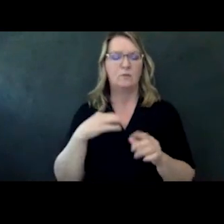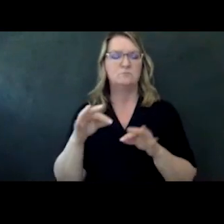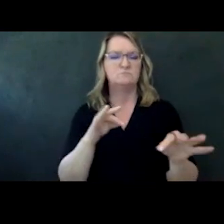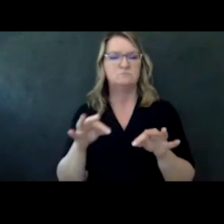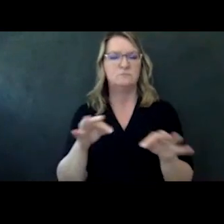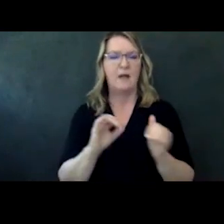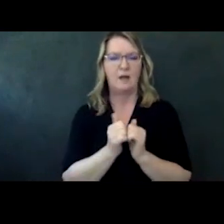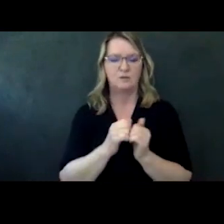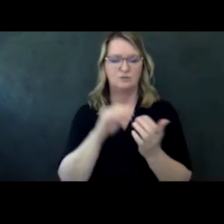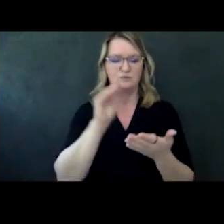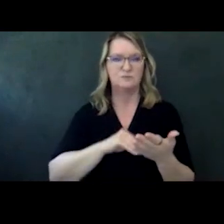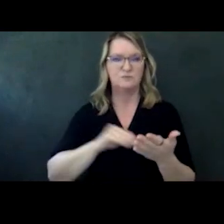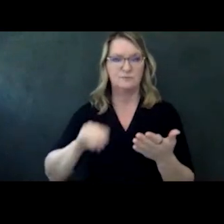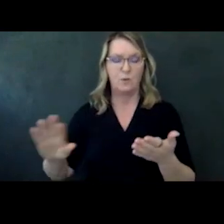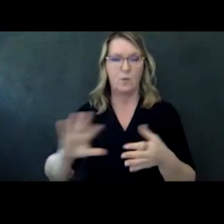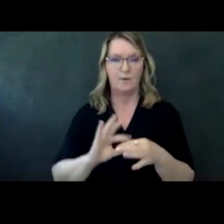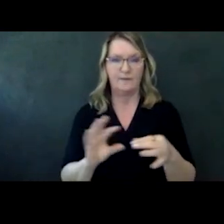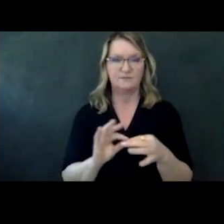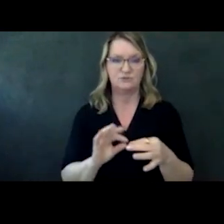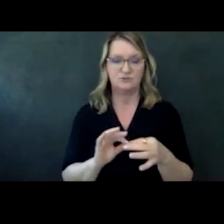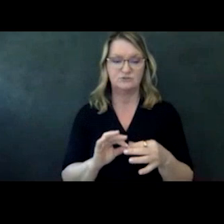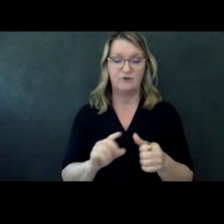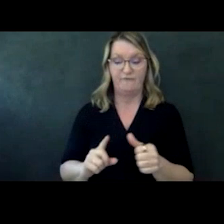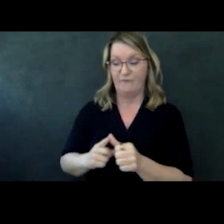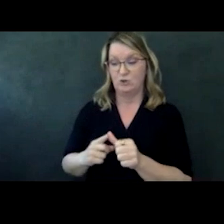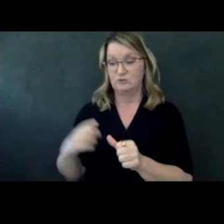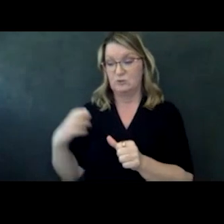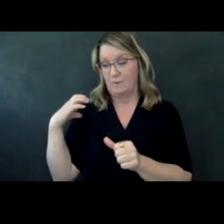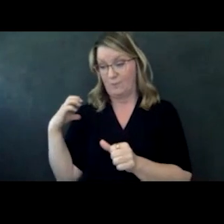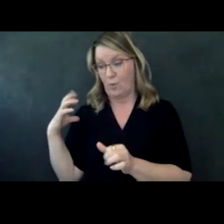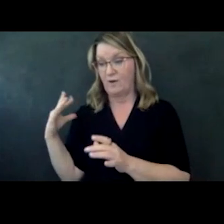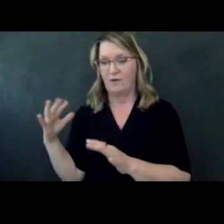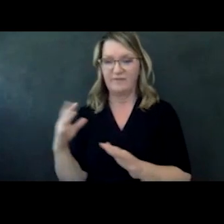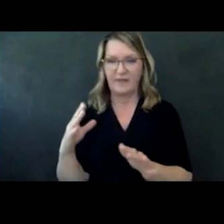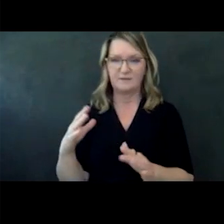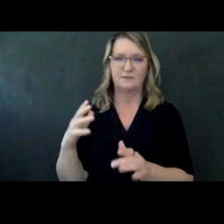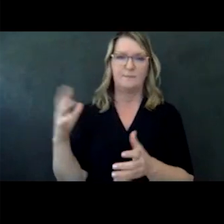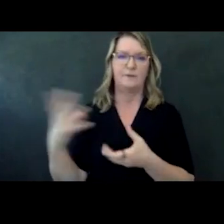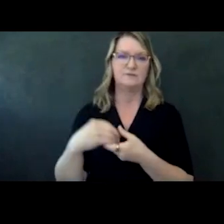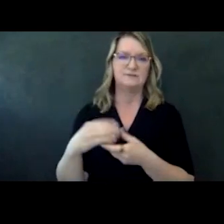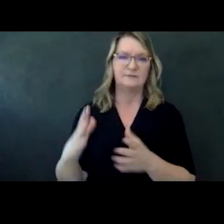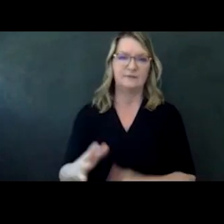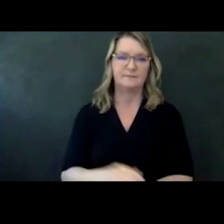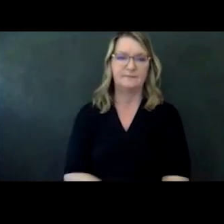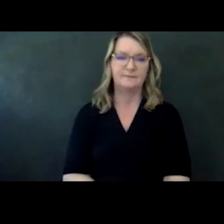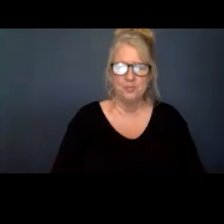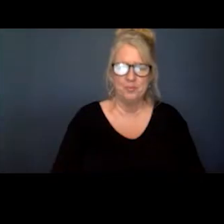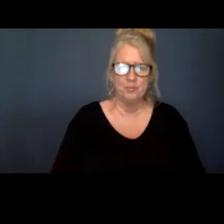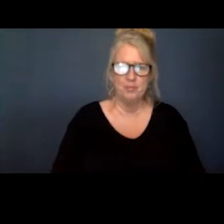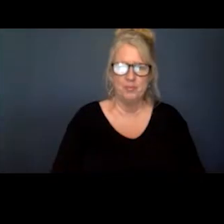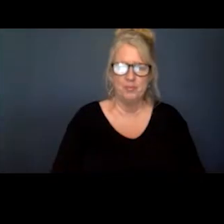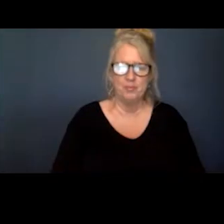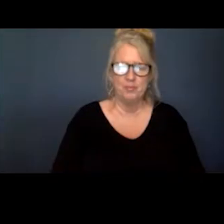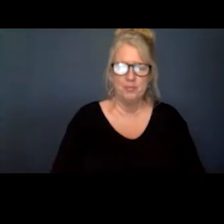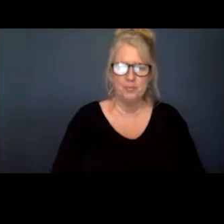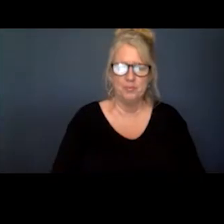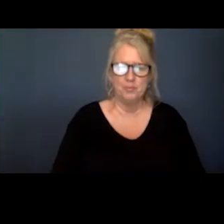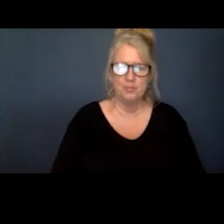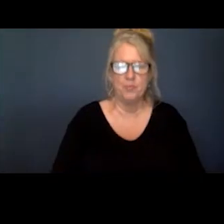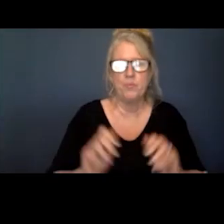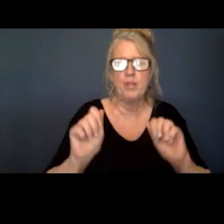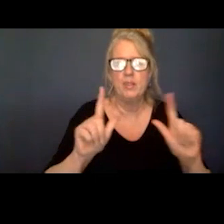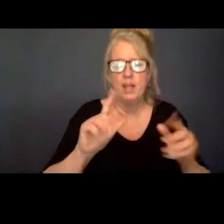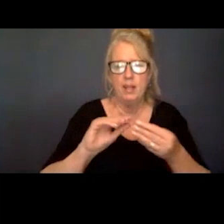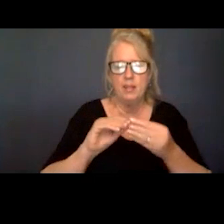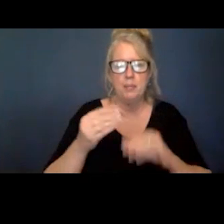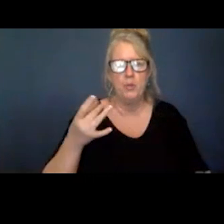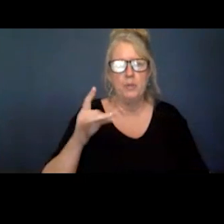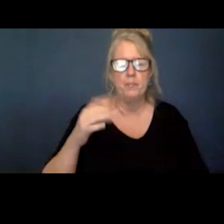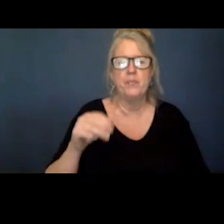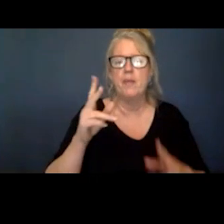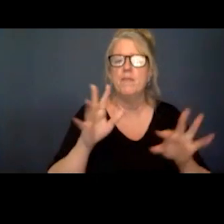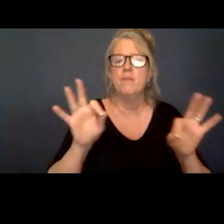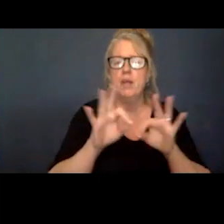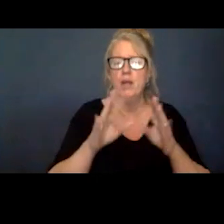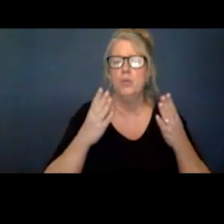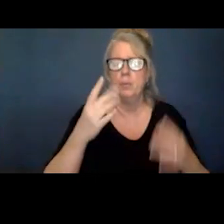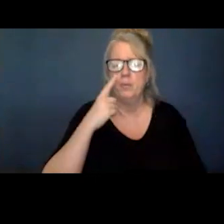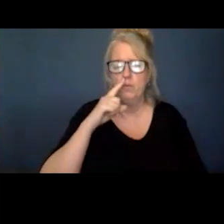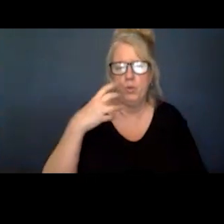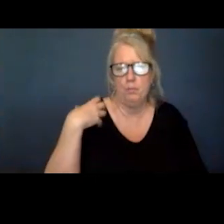an employer and then with a participant. Slide 18, Value Proposition for Employers.